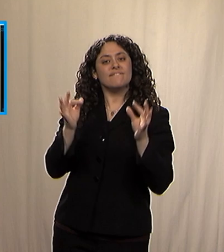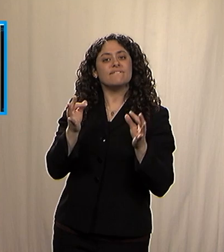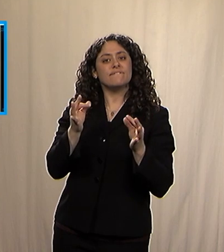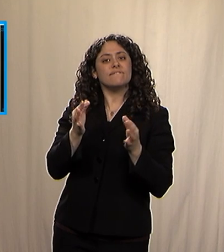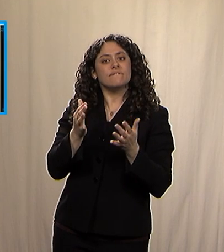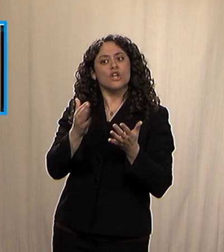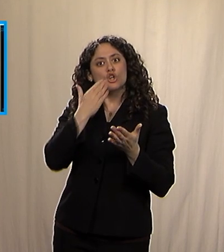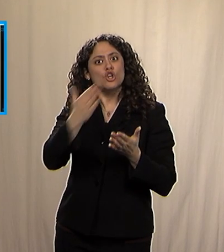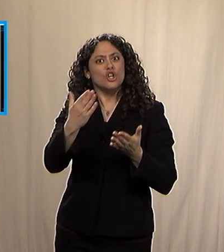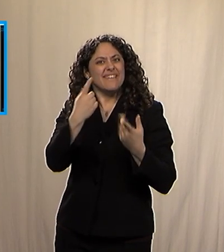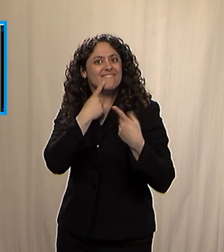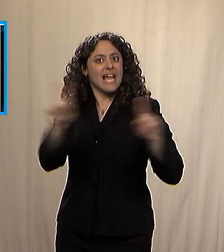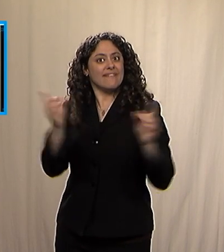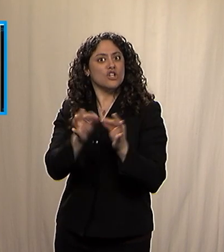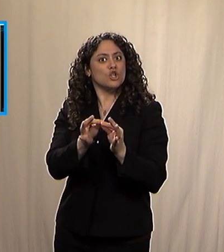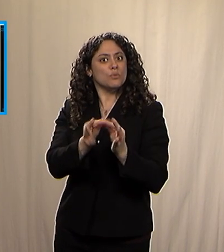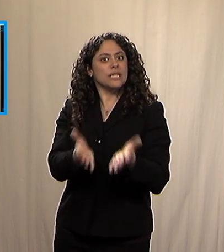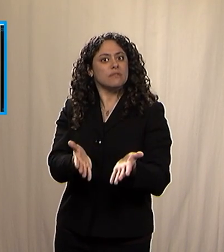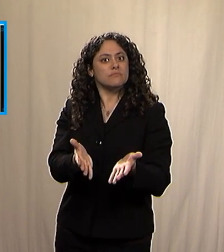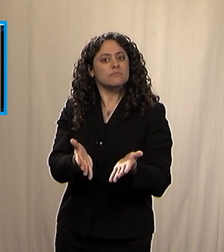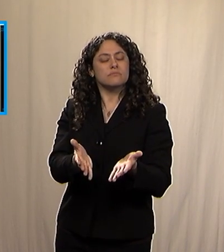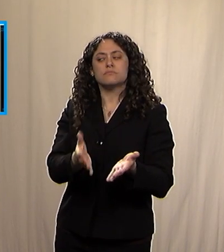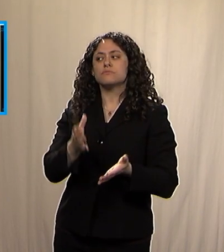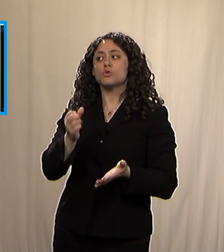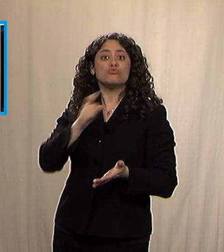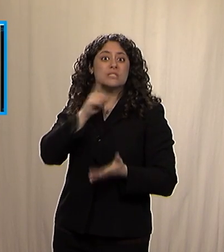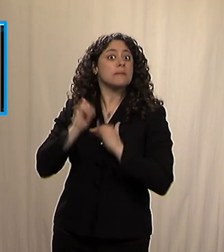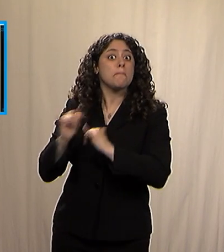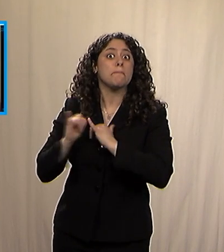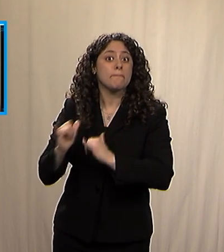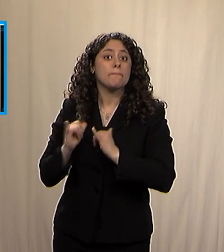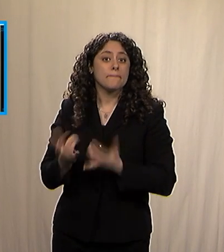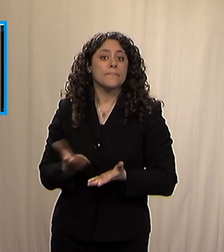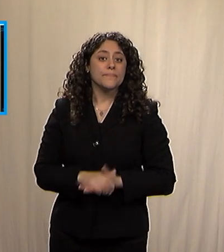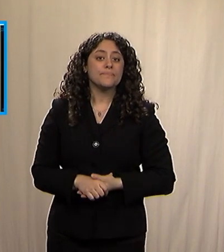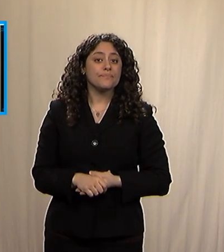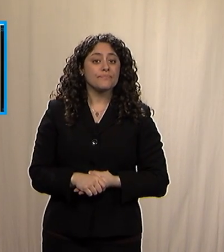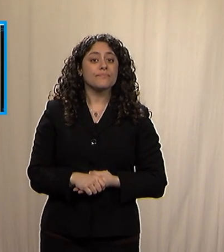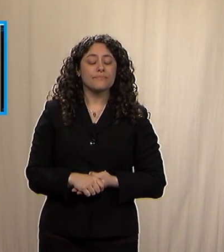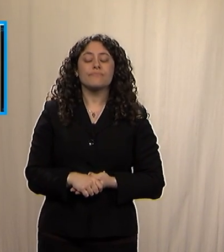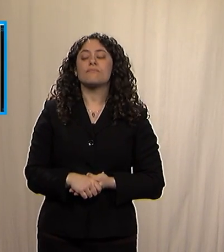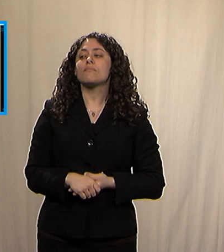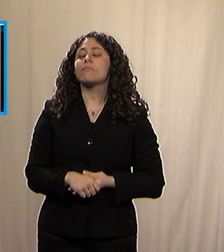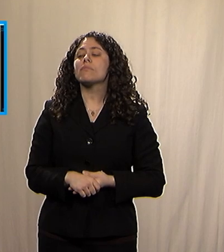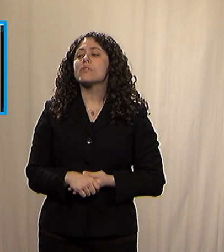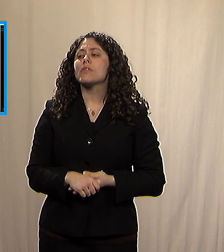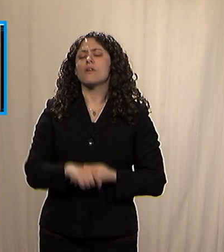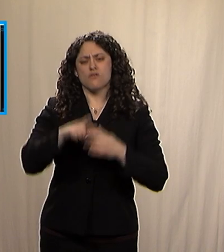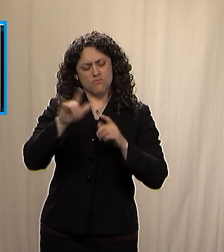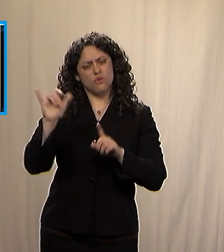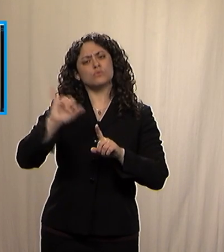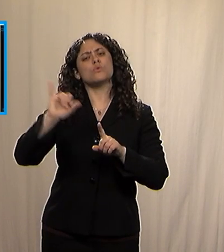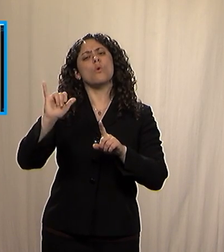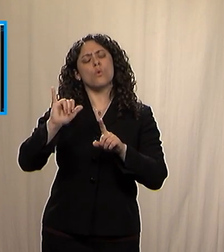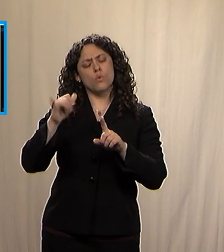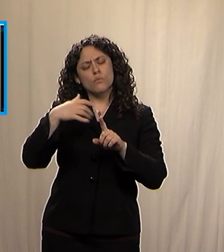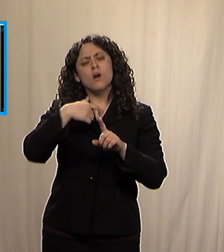And I've also spoken with spoken language interpreters,